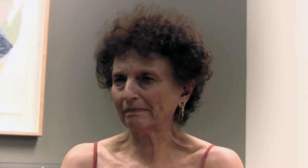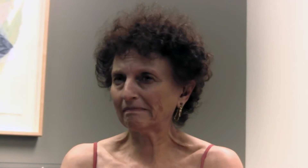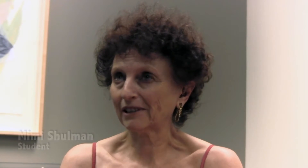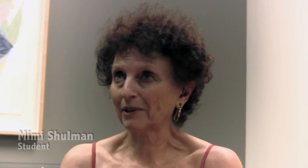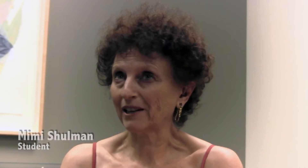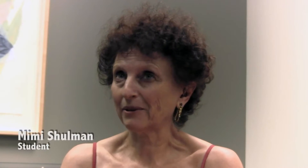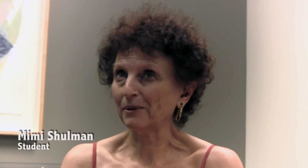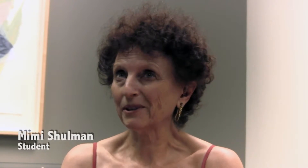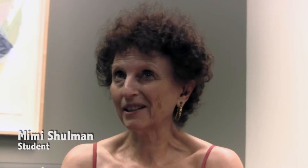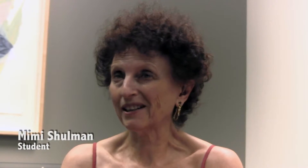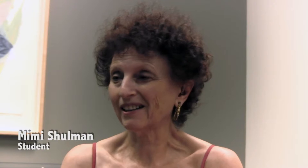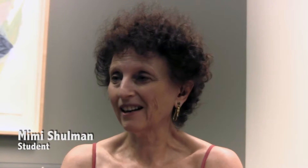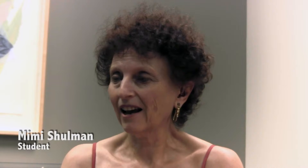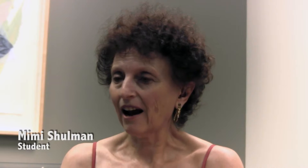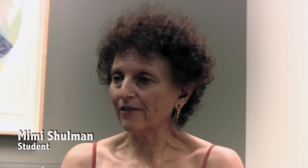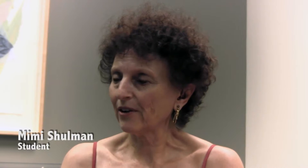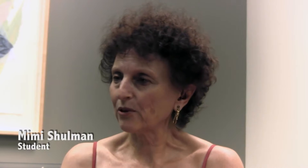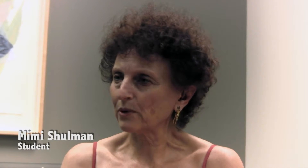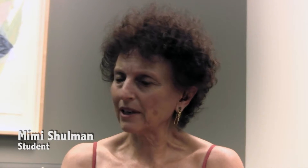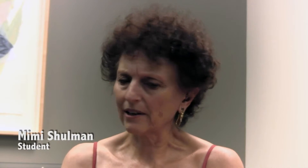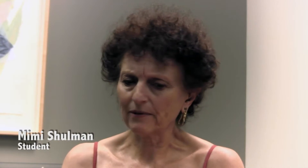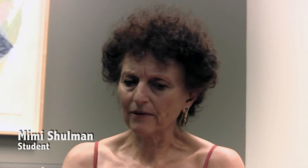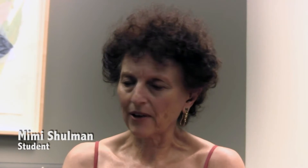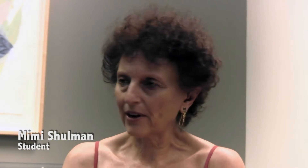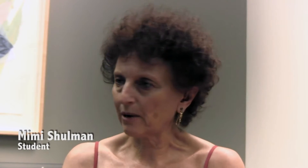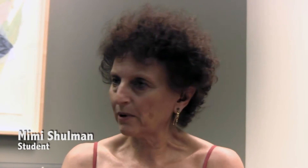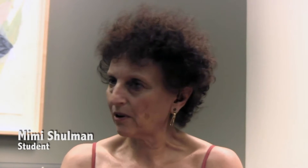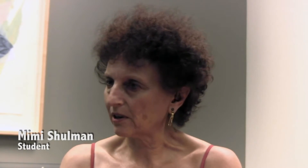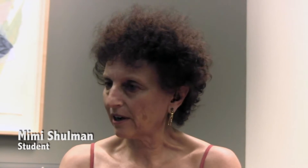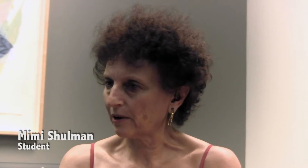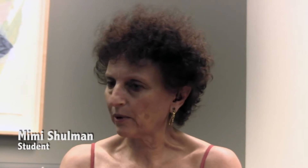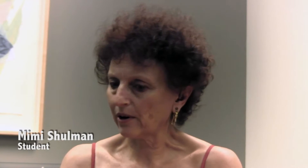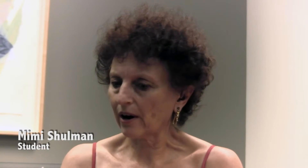cause I’m getting old, I’ve never really felt that I belonged anywhere.